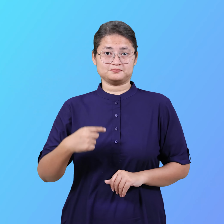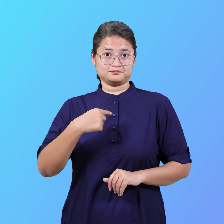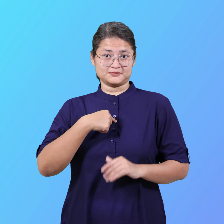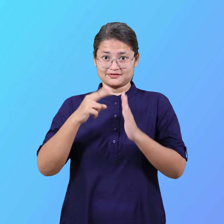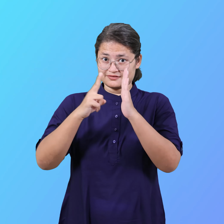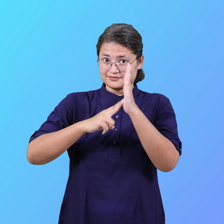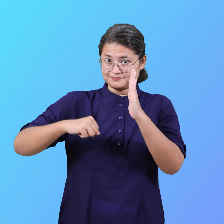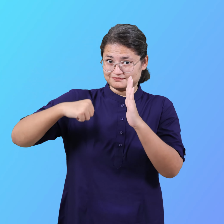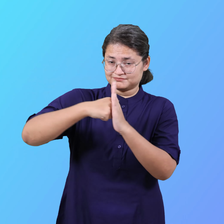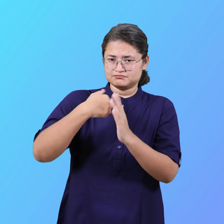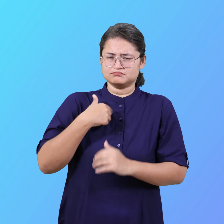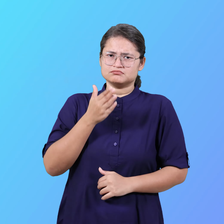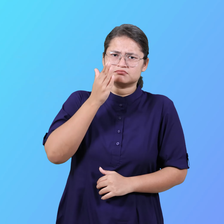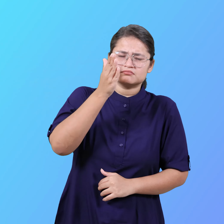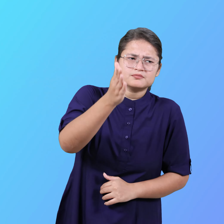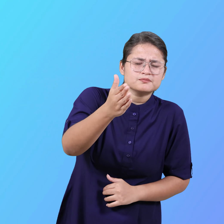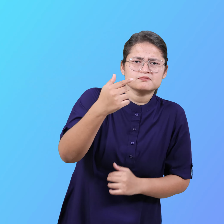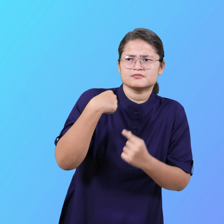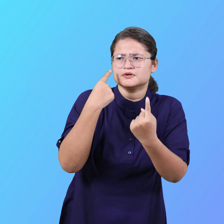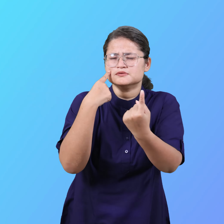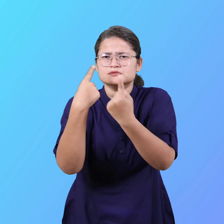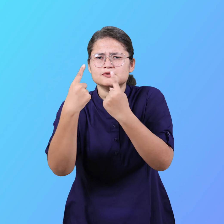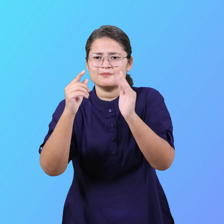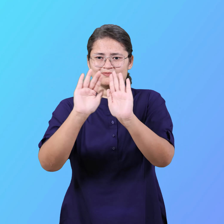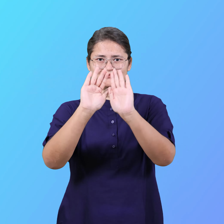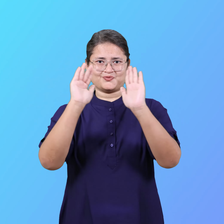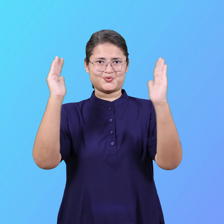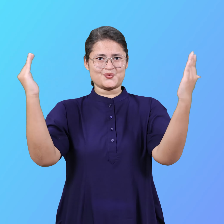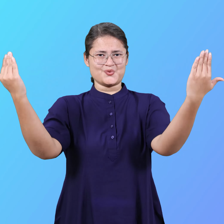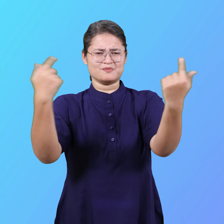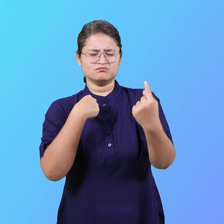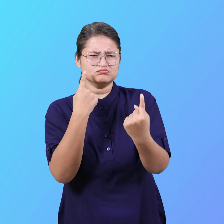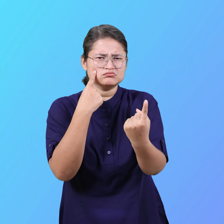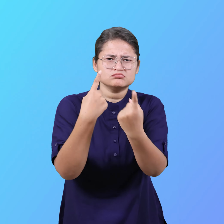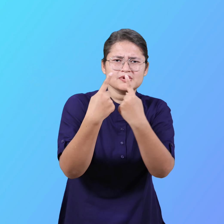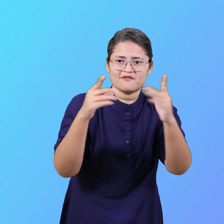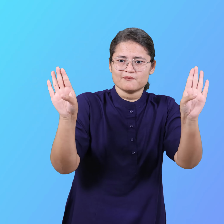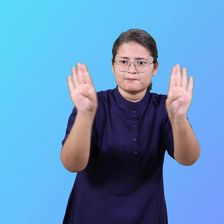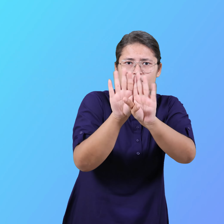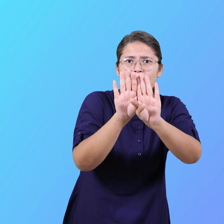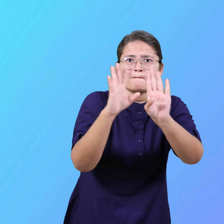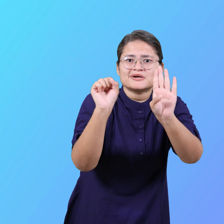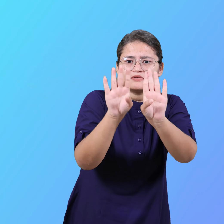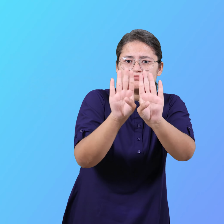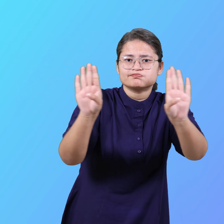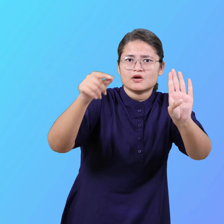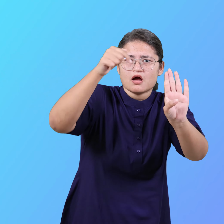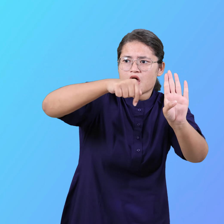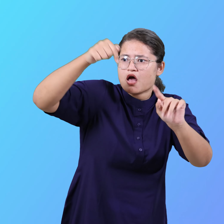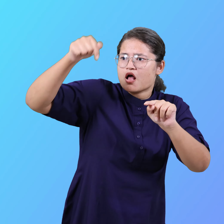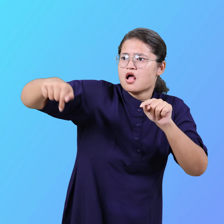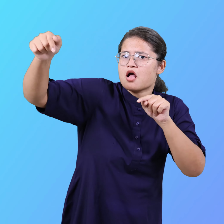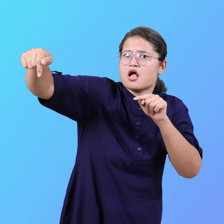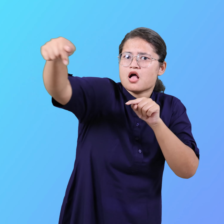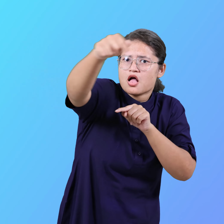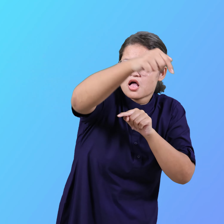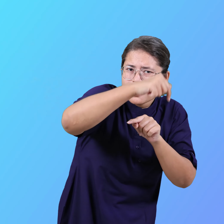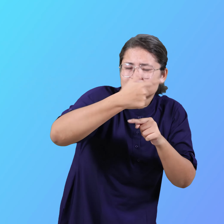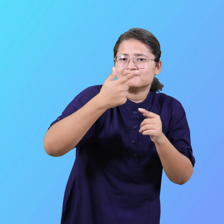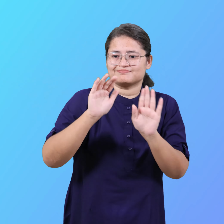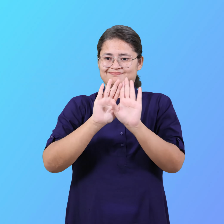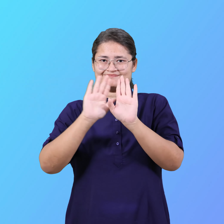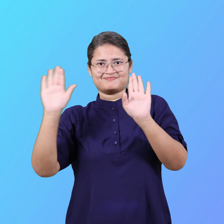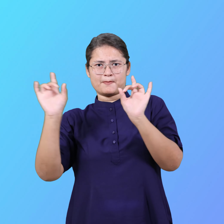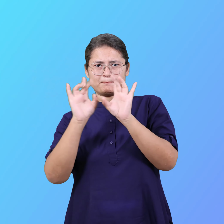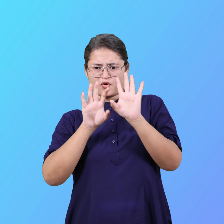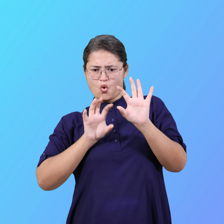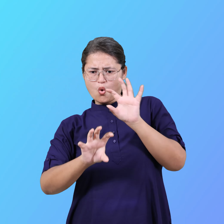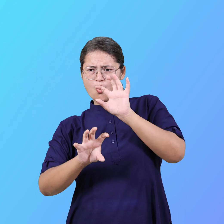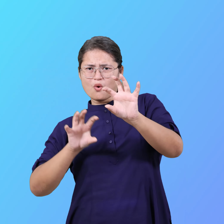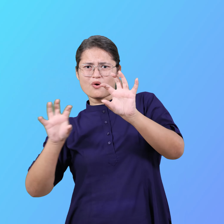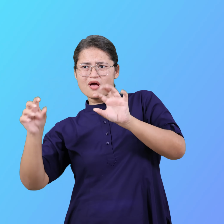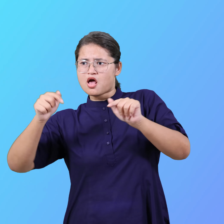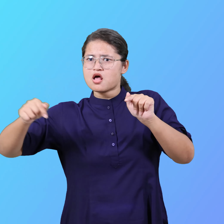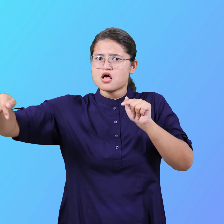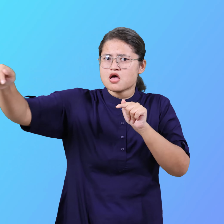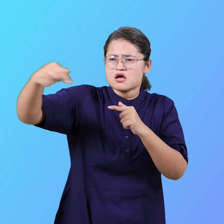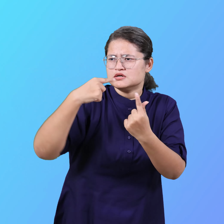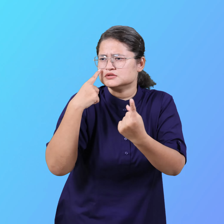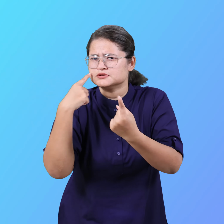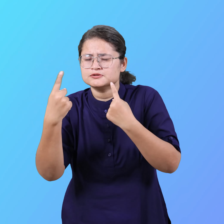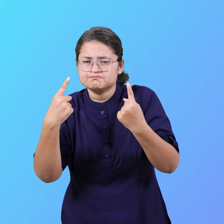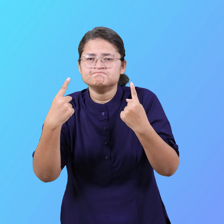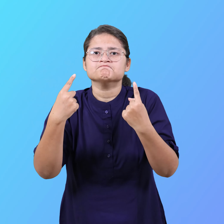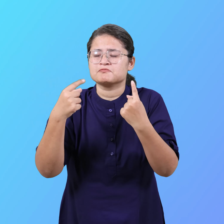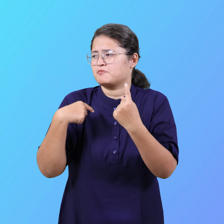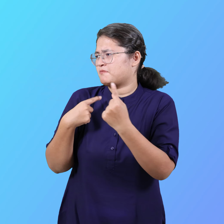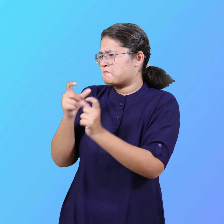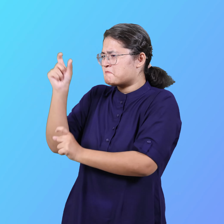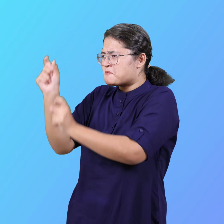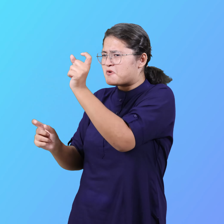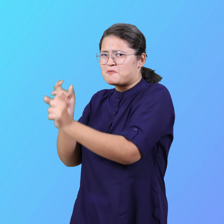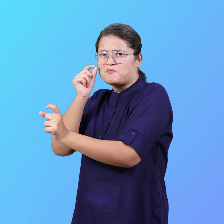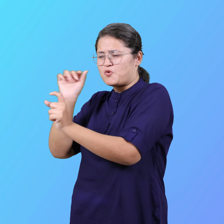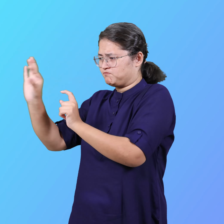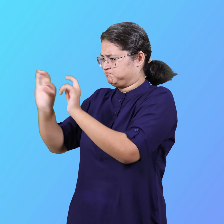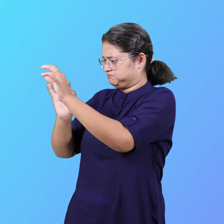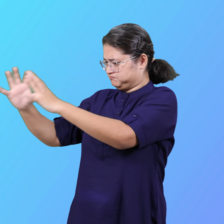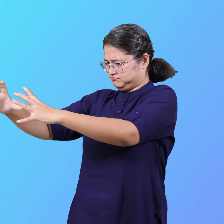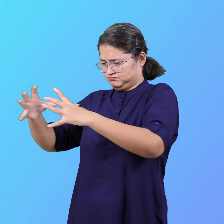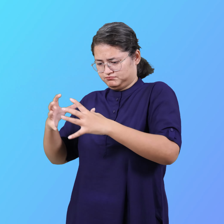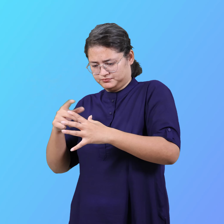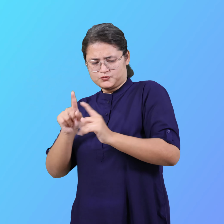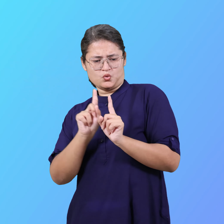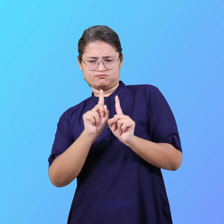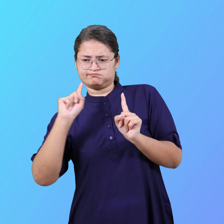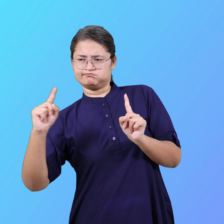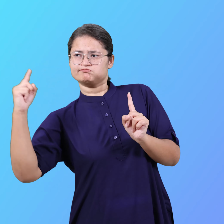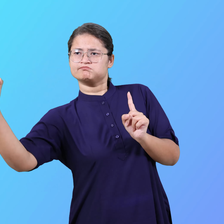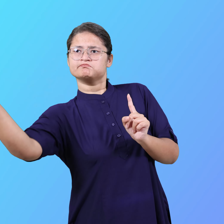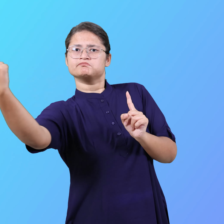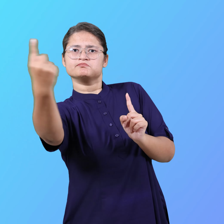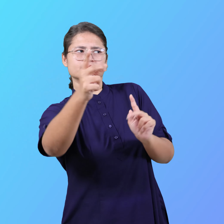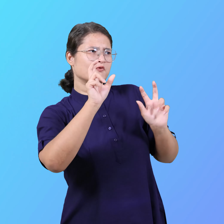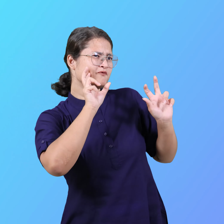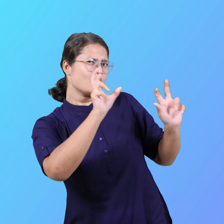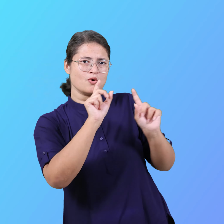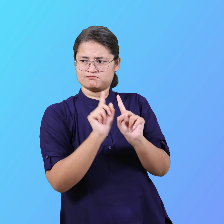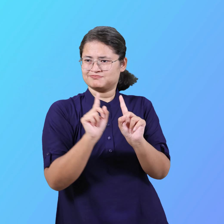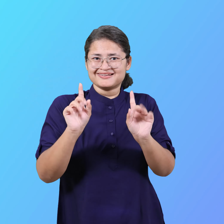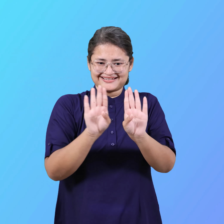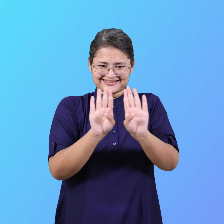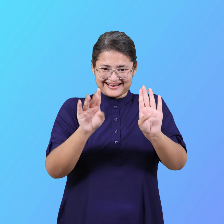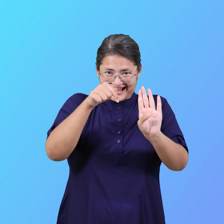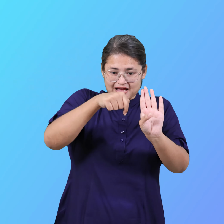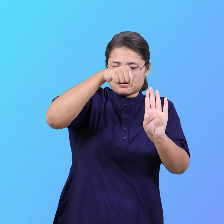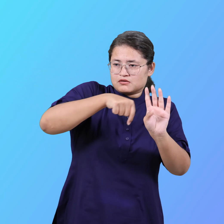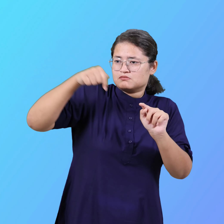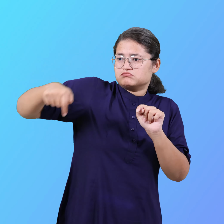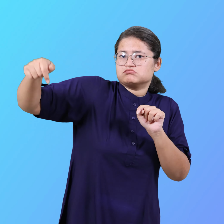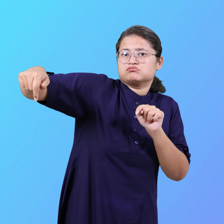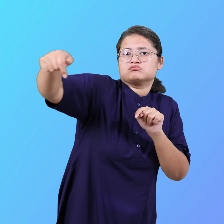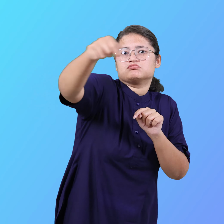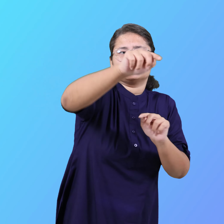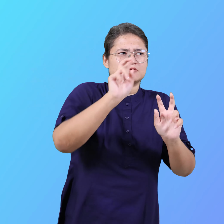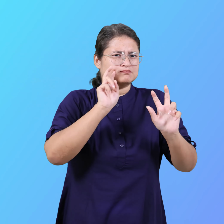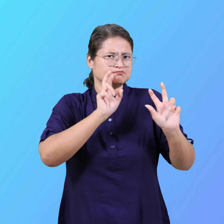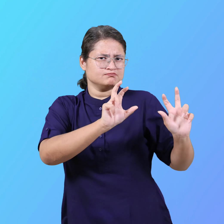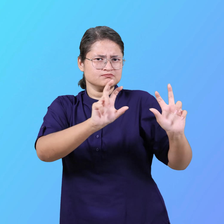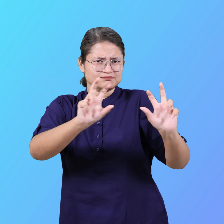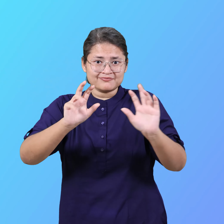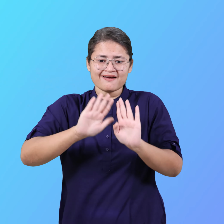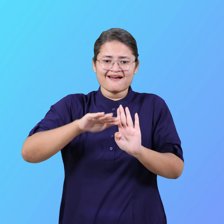So I put some of the people behind the lowest places along the wall. And I put them by the holes in the wall.